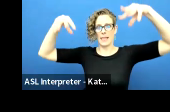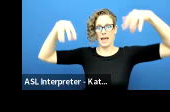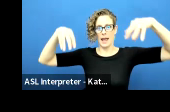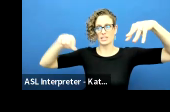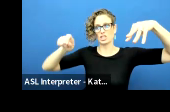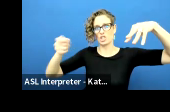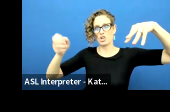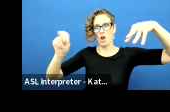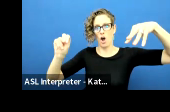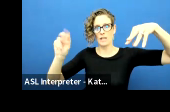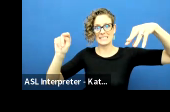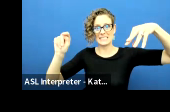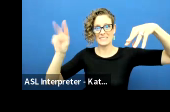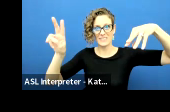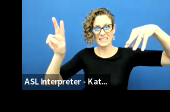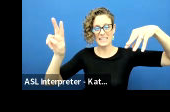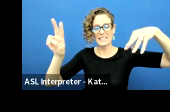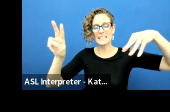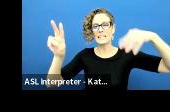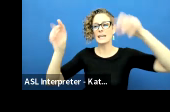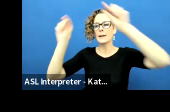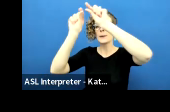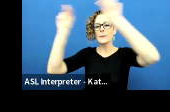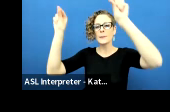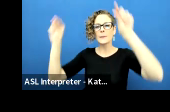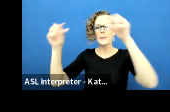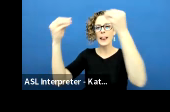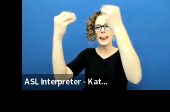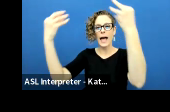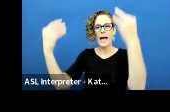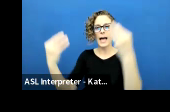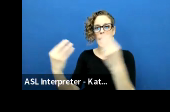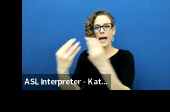lighting around the edges it does a handful of just fun little things well scenes can be a lot